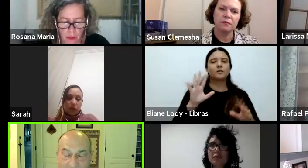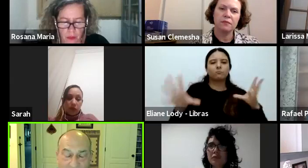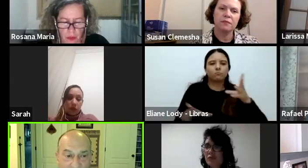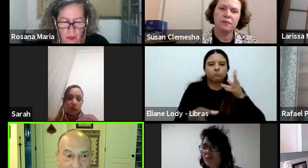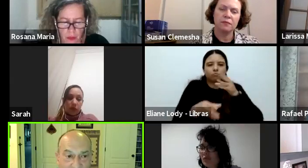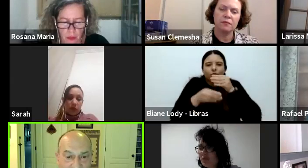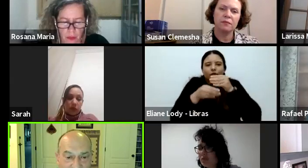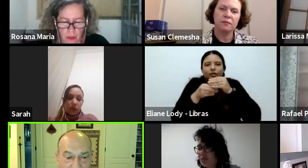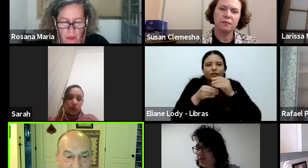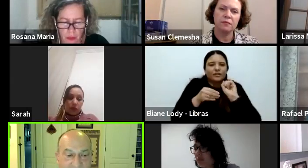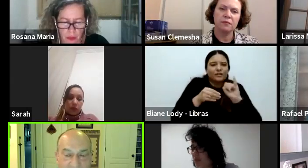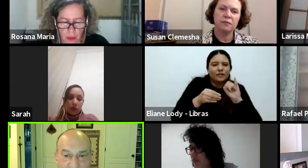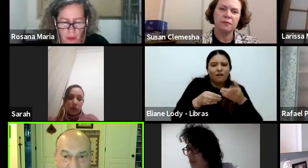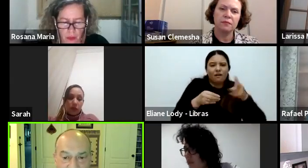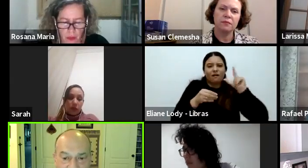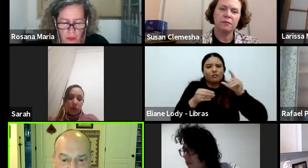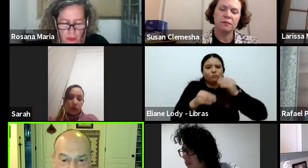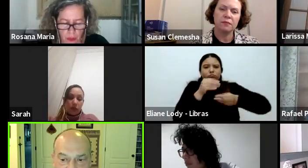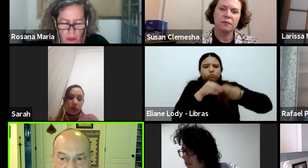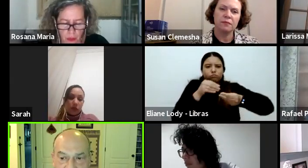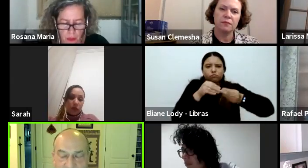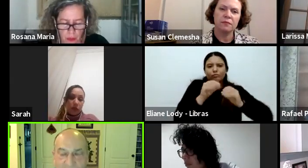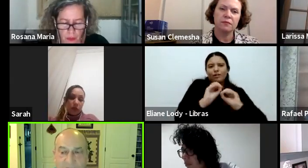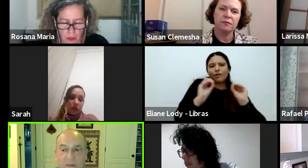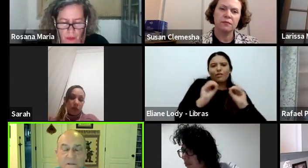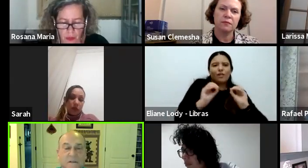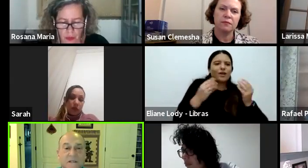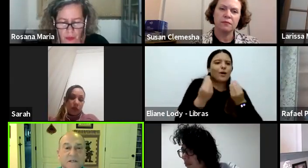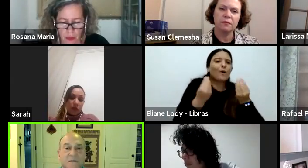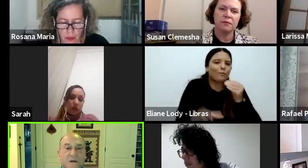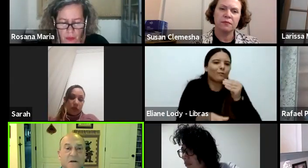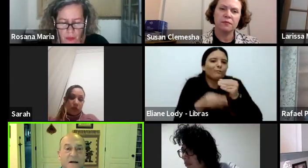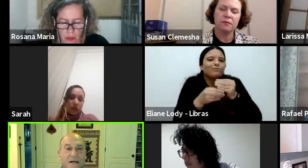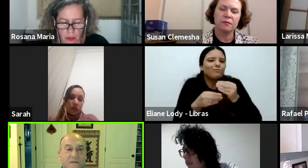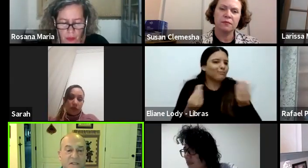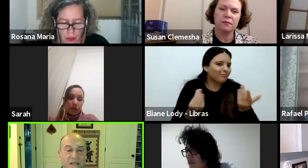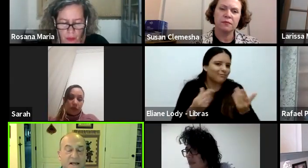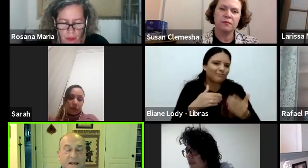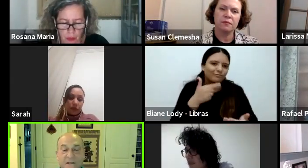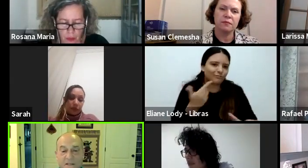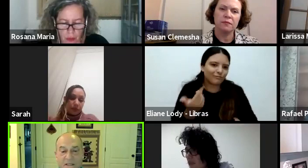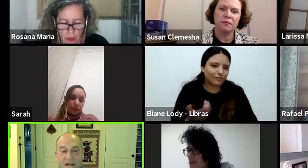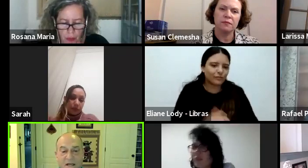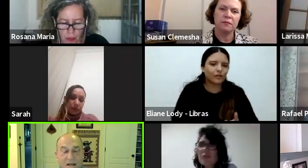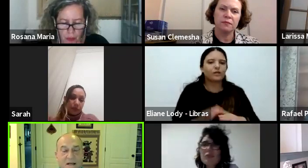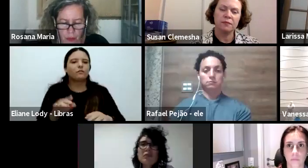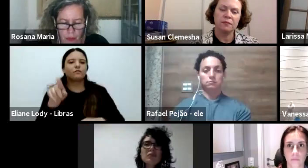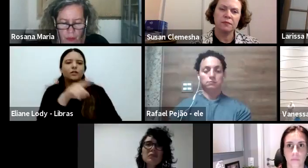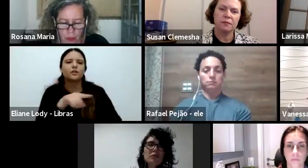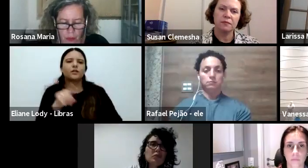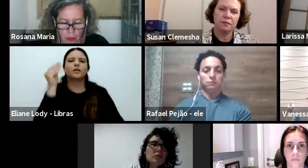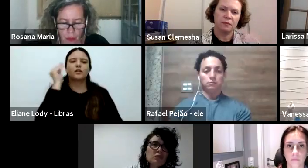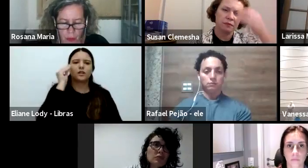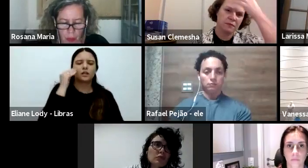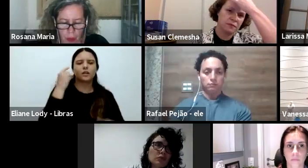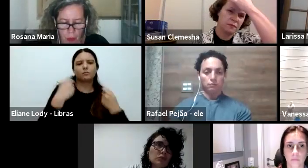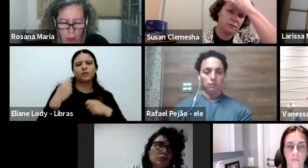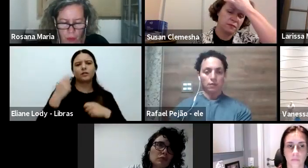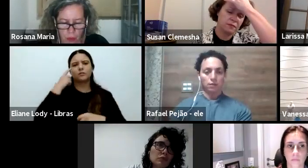things never. engage. When they never are me When they never meet each other and each other's terms you have to be able to listen to what they're to be able to listen to what they're actually saying.